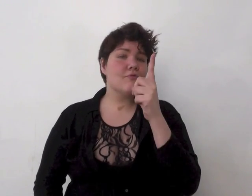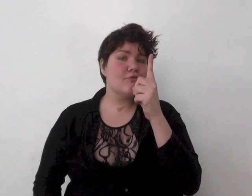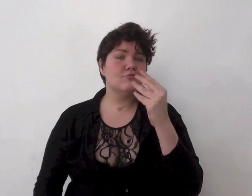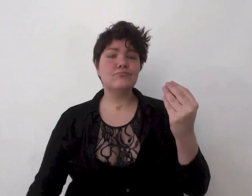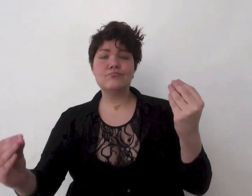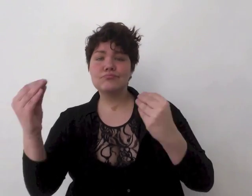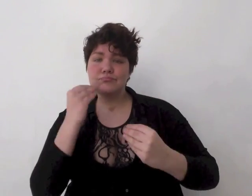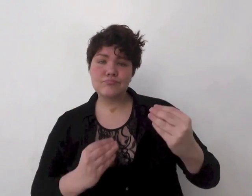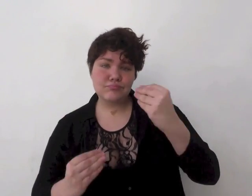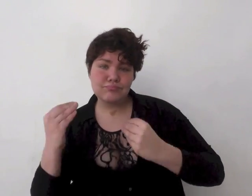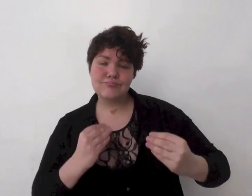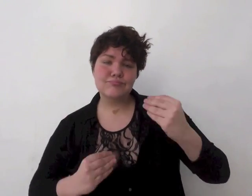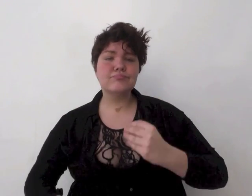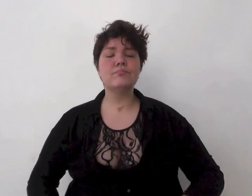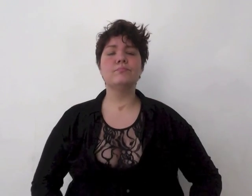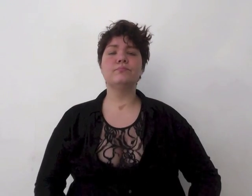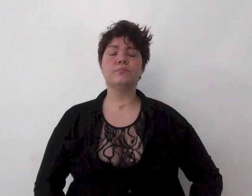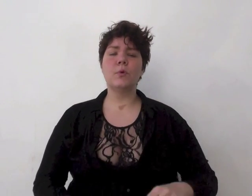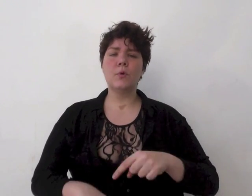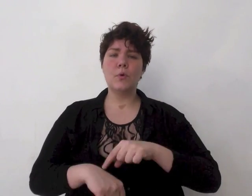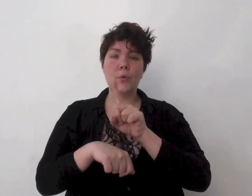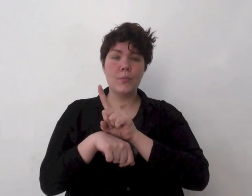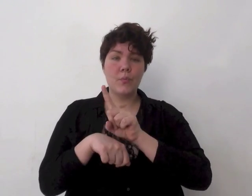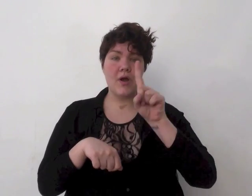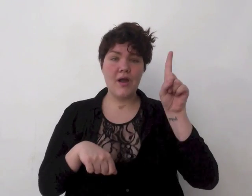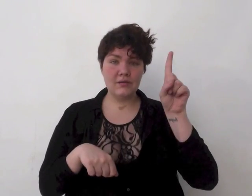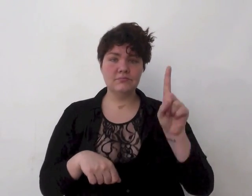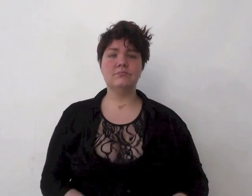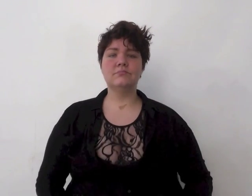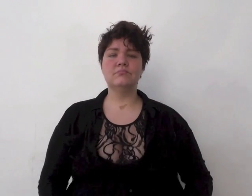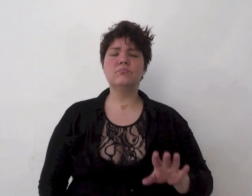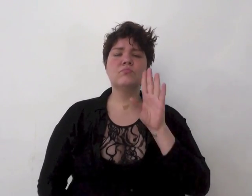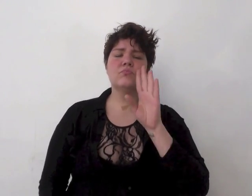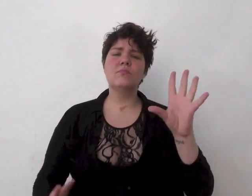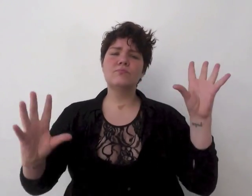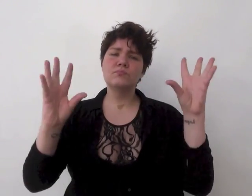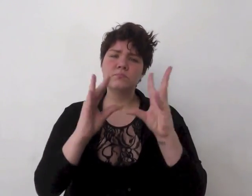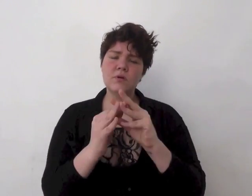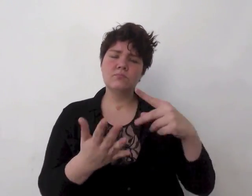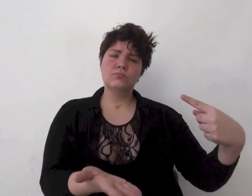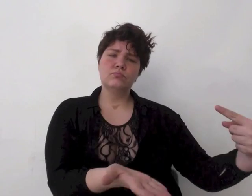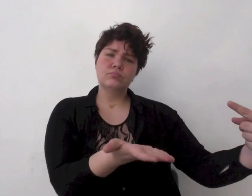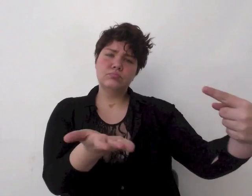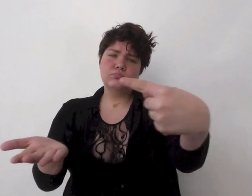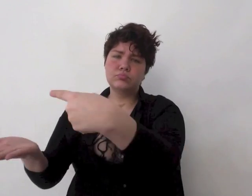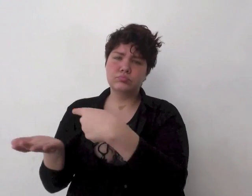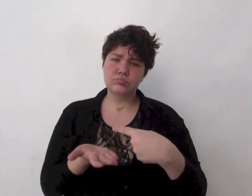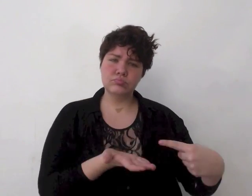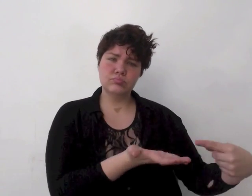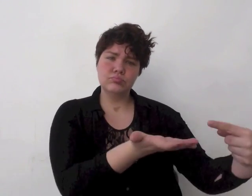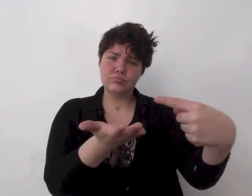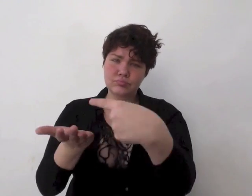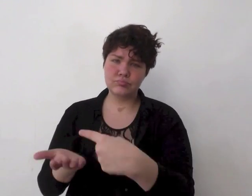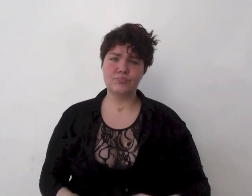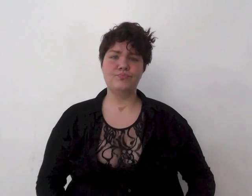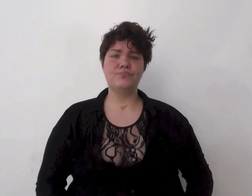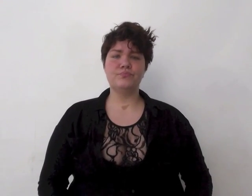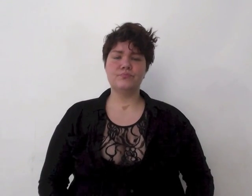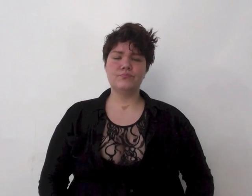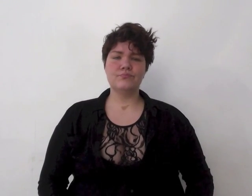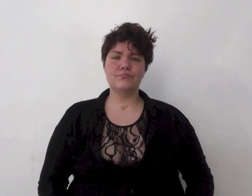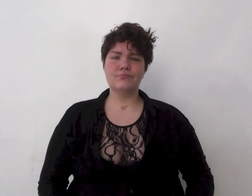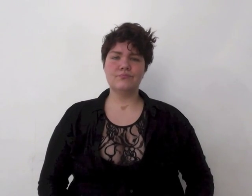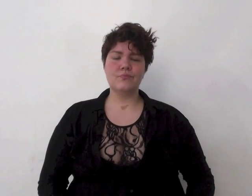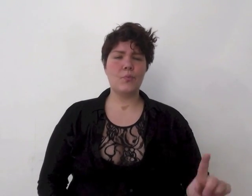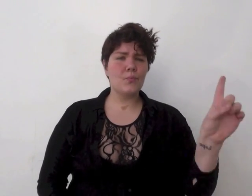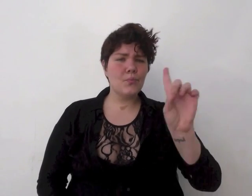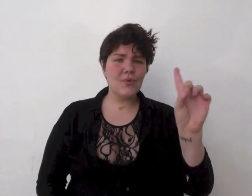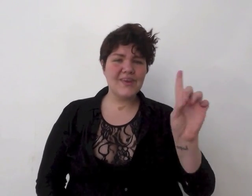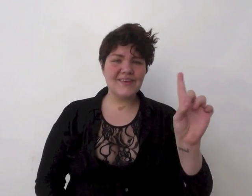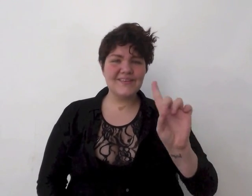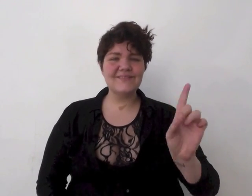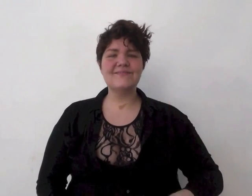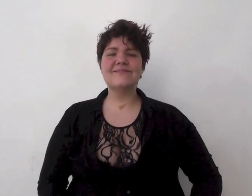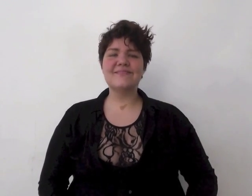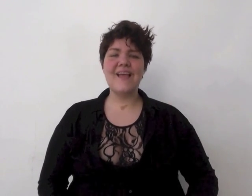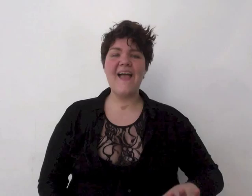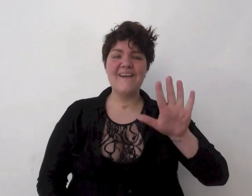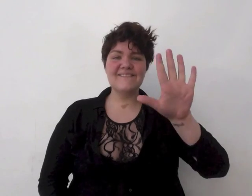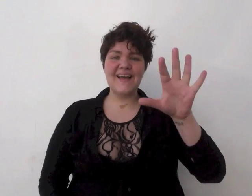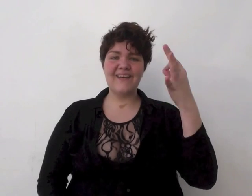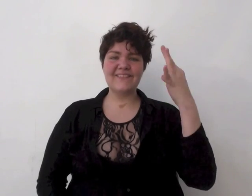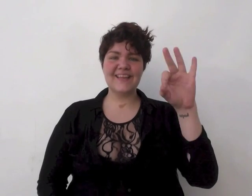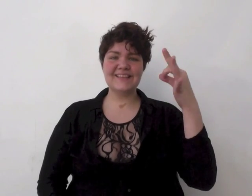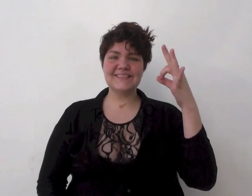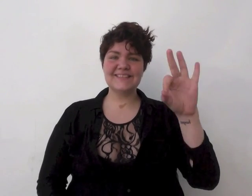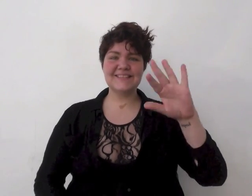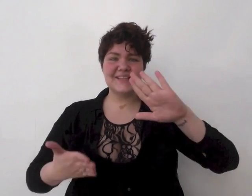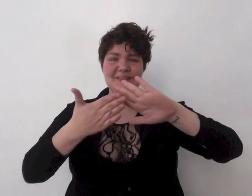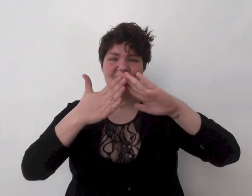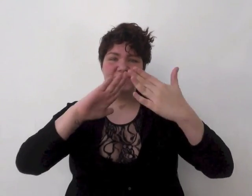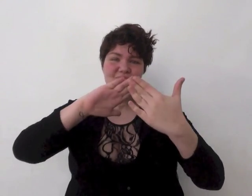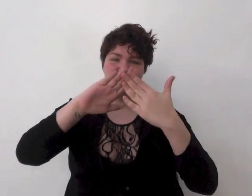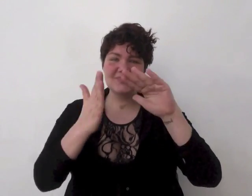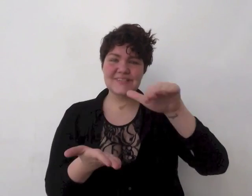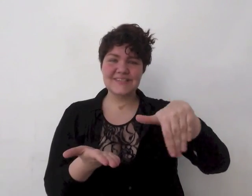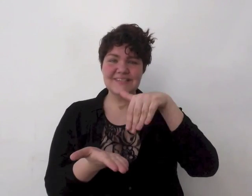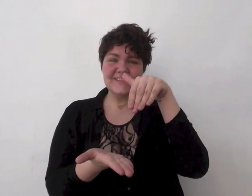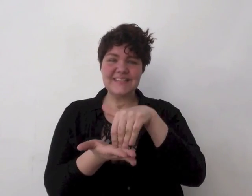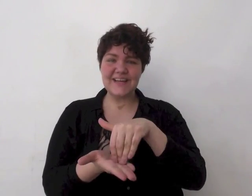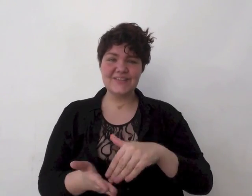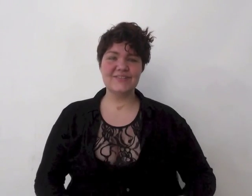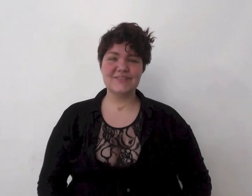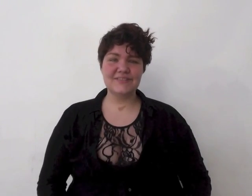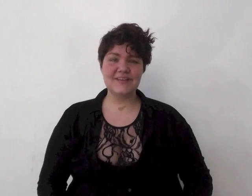for a potluck lunch and the discussion begins at 1pm. The town hall will be at the 519 Community